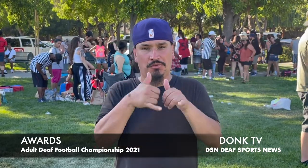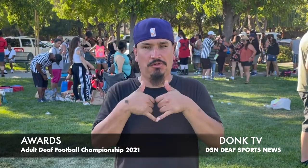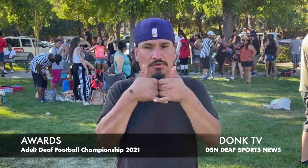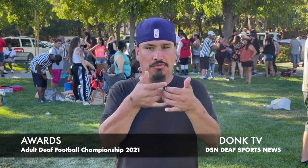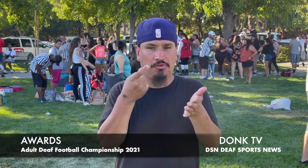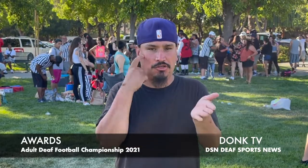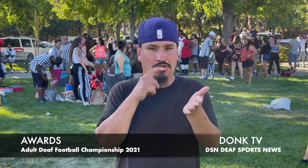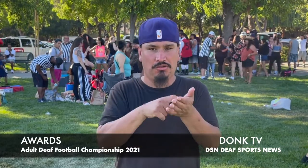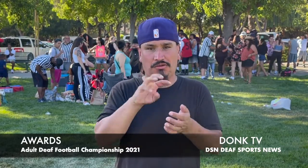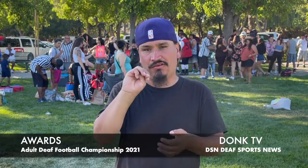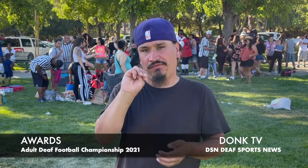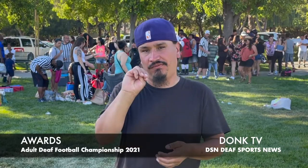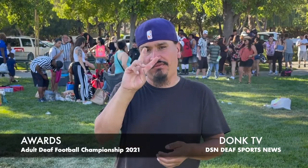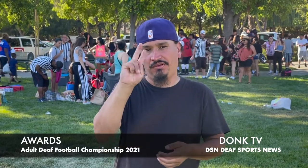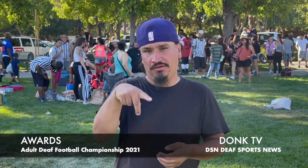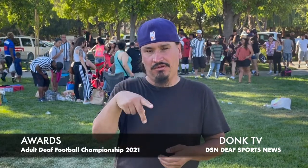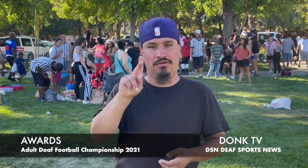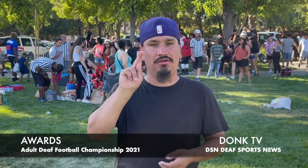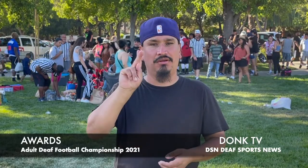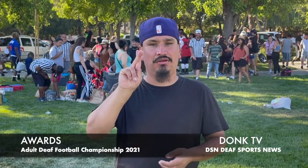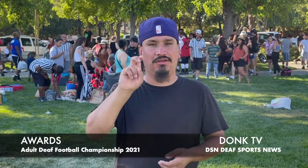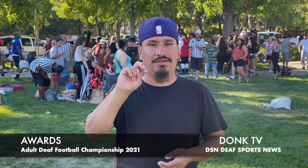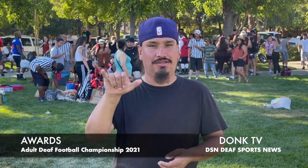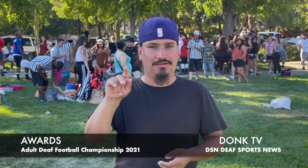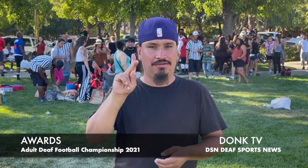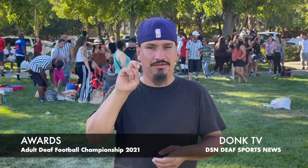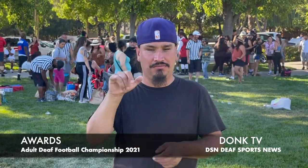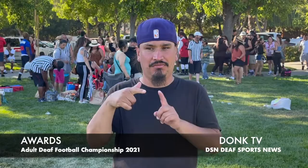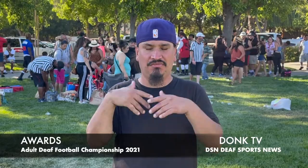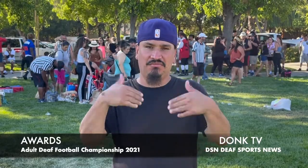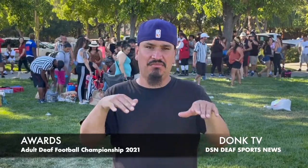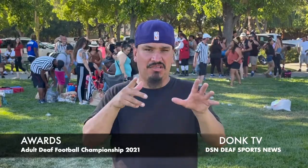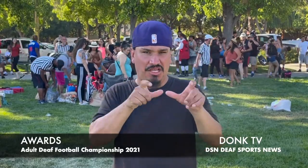Award for MVP went to Kenny K.